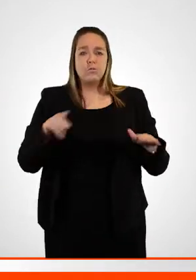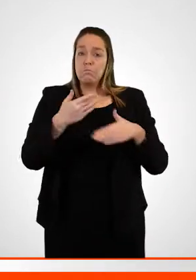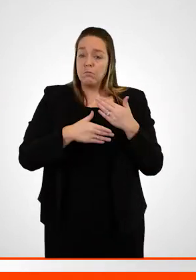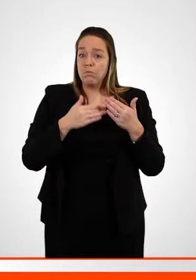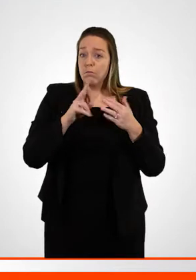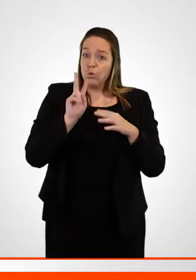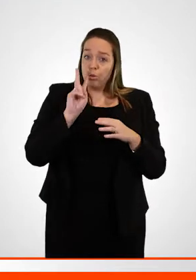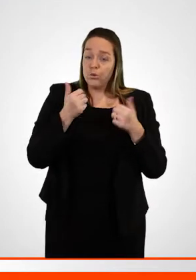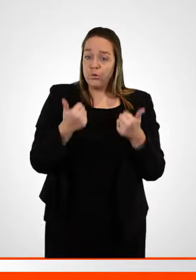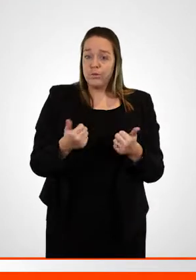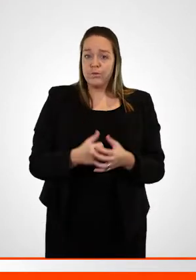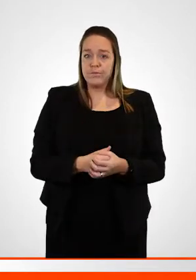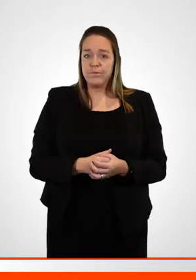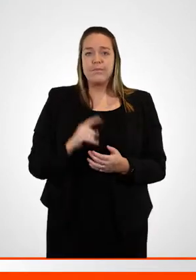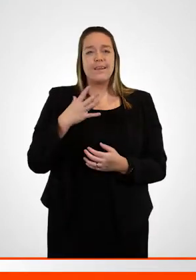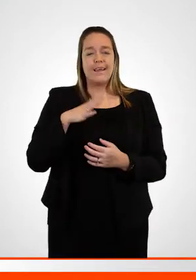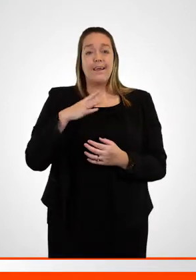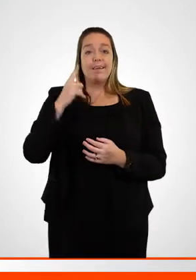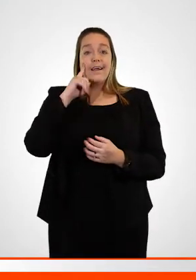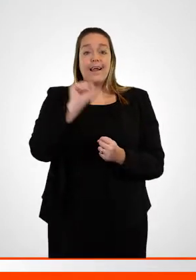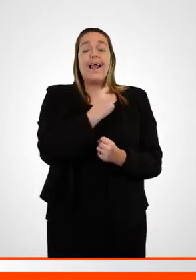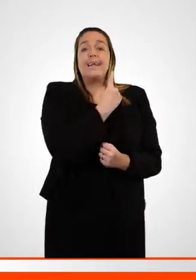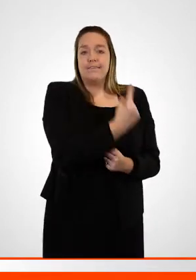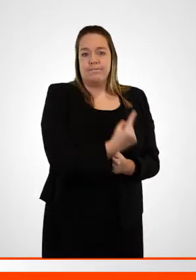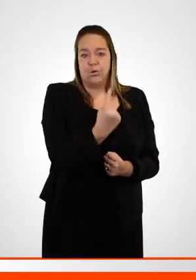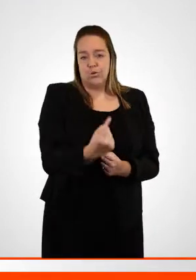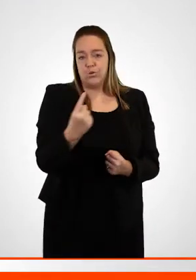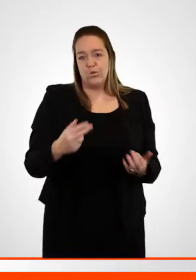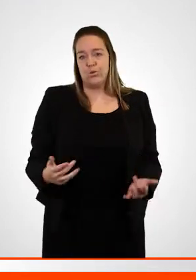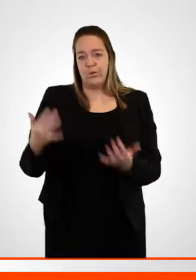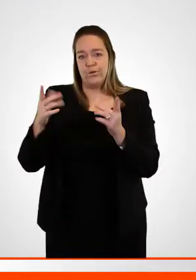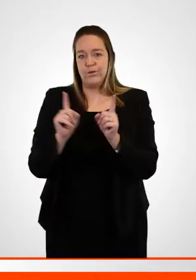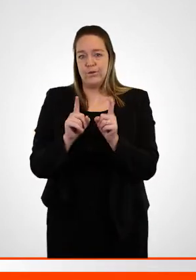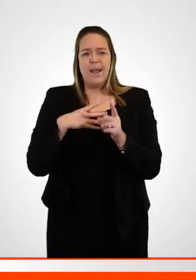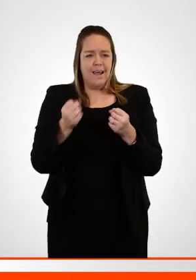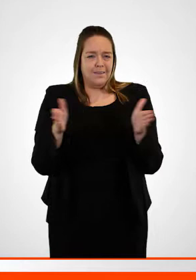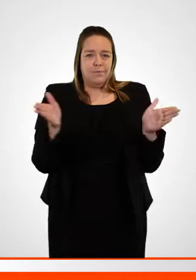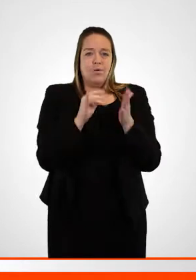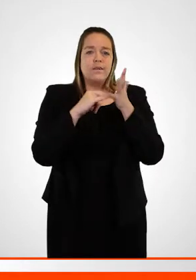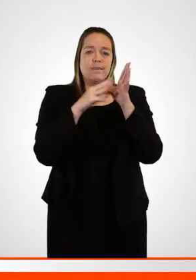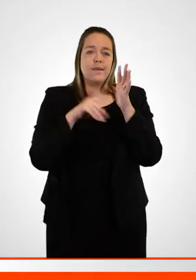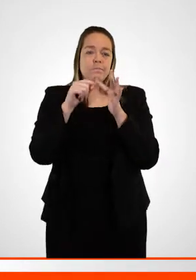But it's really worthwhile taking a look at the individual scores. Especially in small sample sizes.